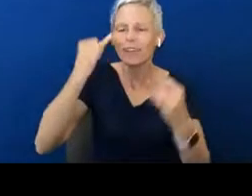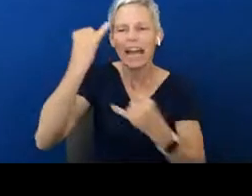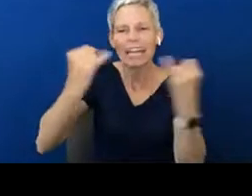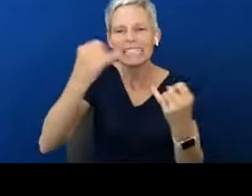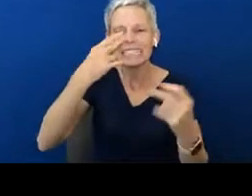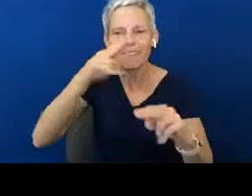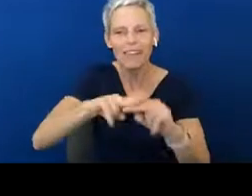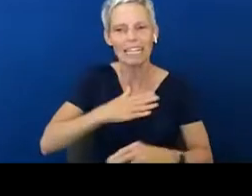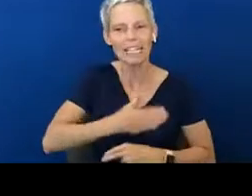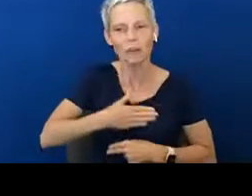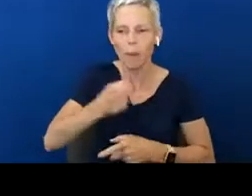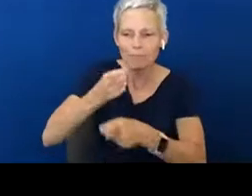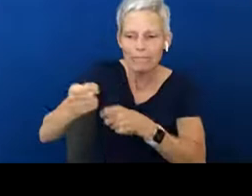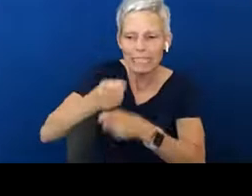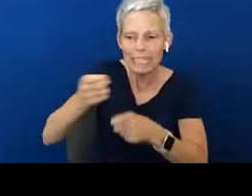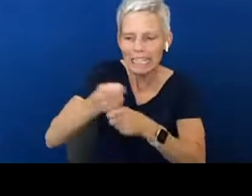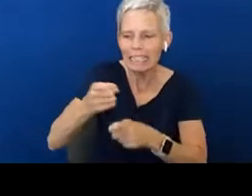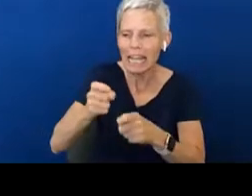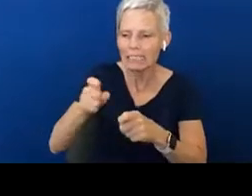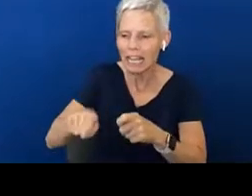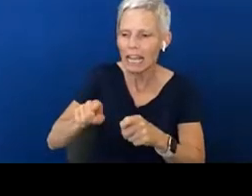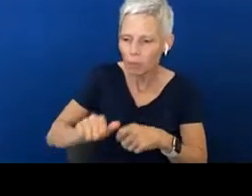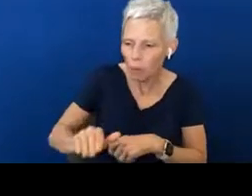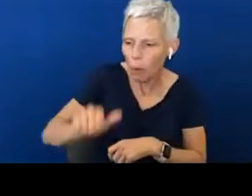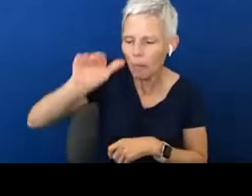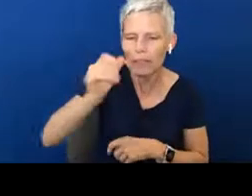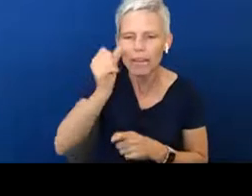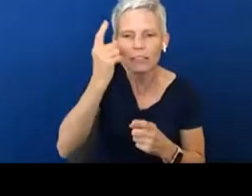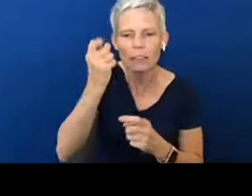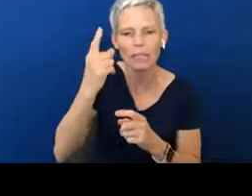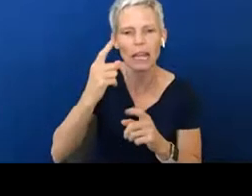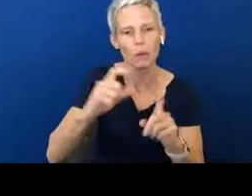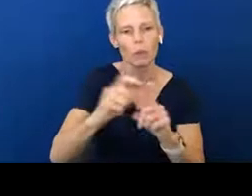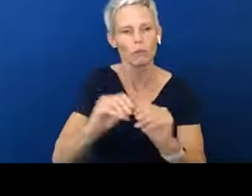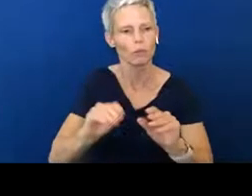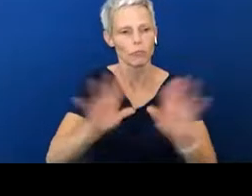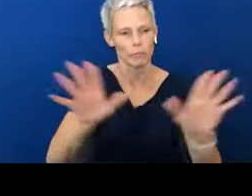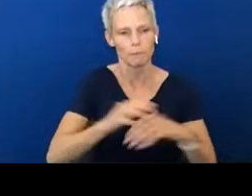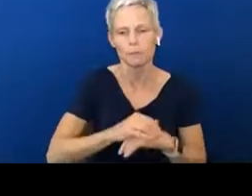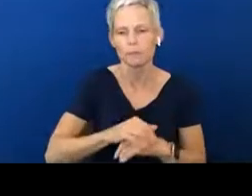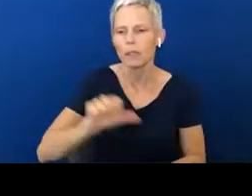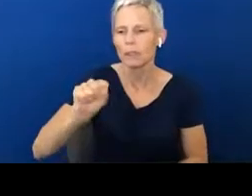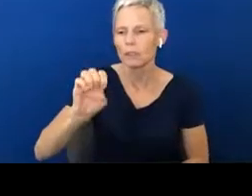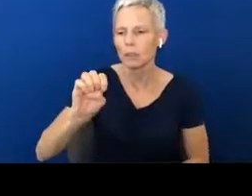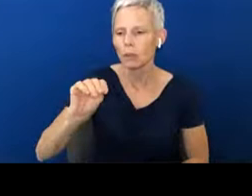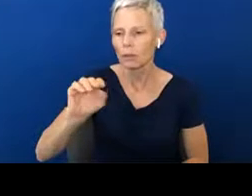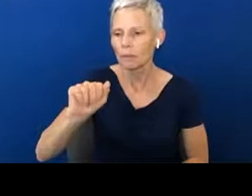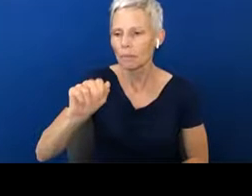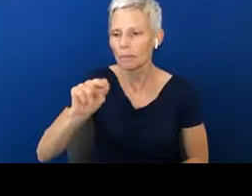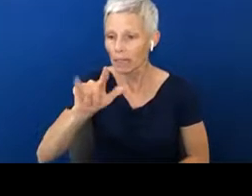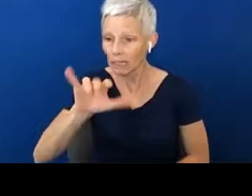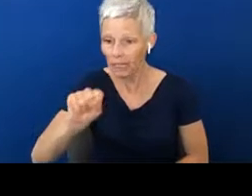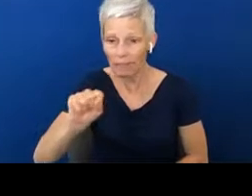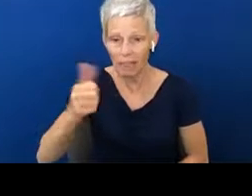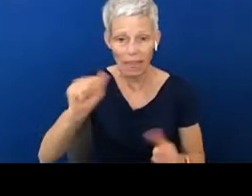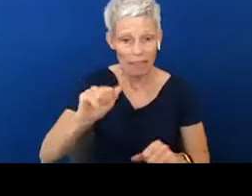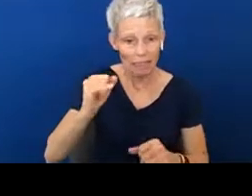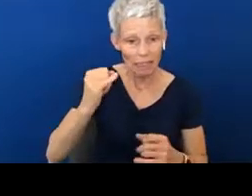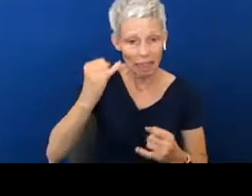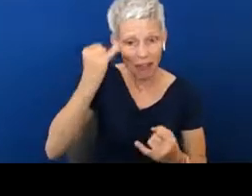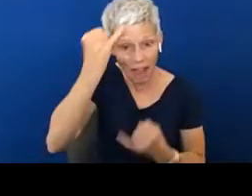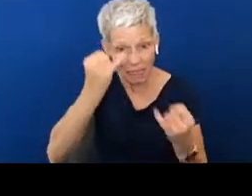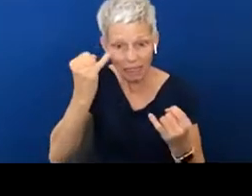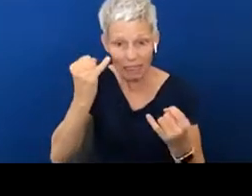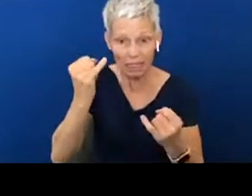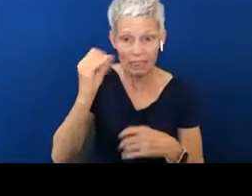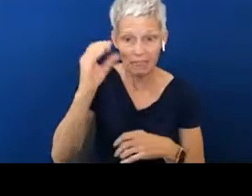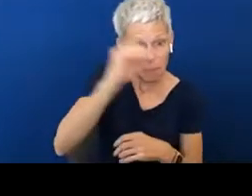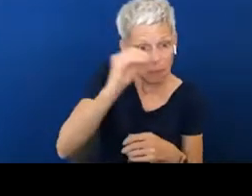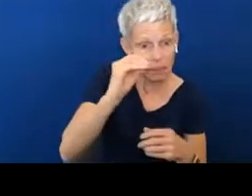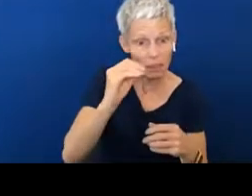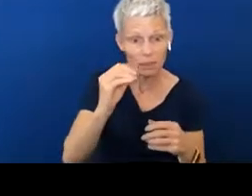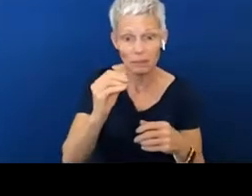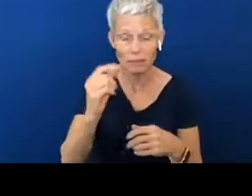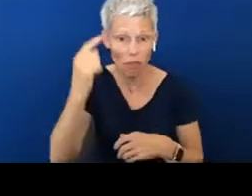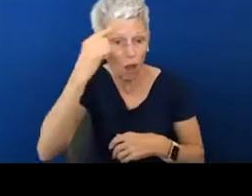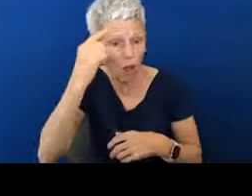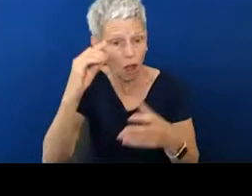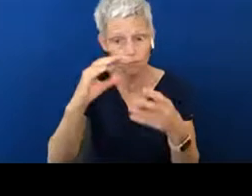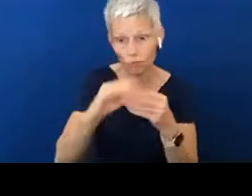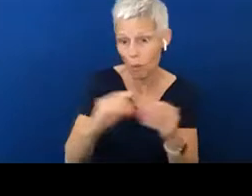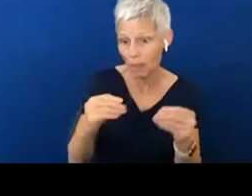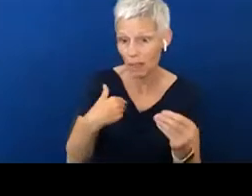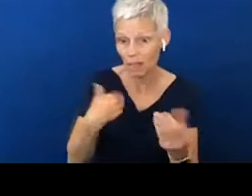understanding of these words. So semantics, but comments?